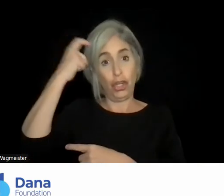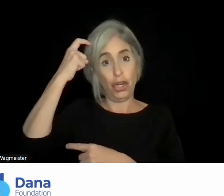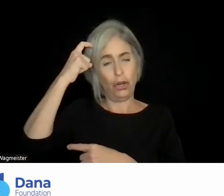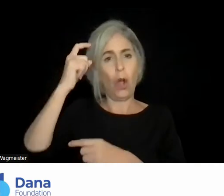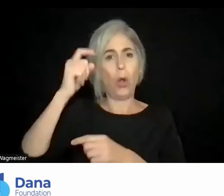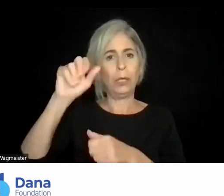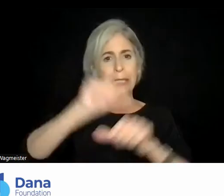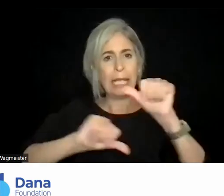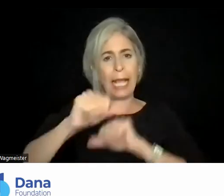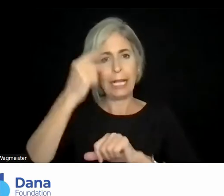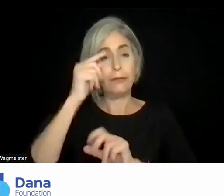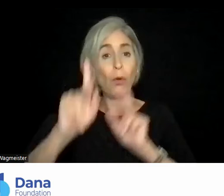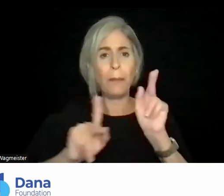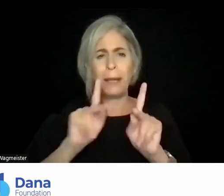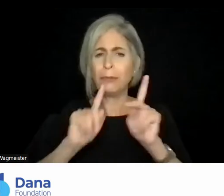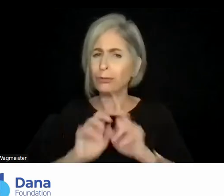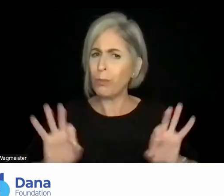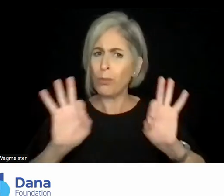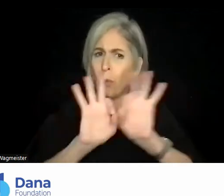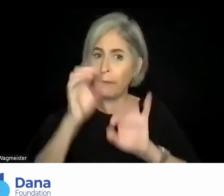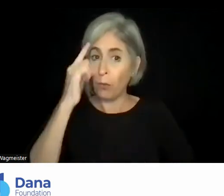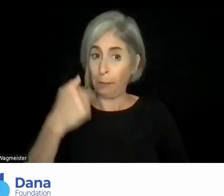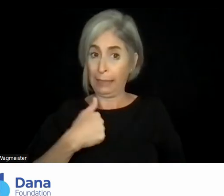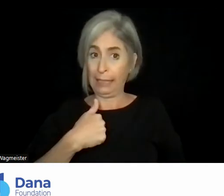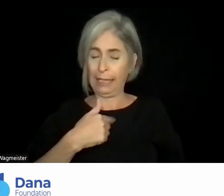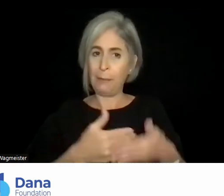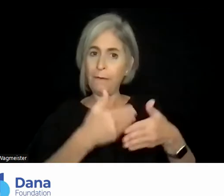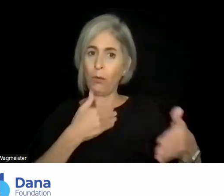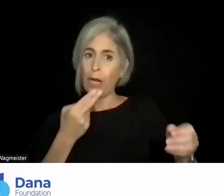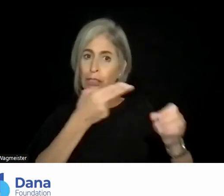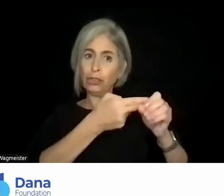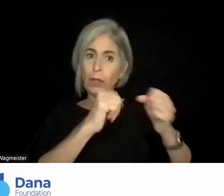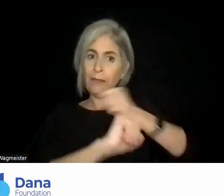support of human flourishing. This idea of neuroscience